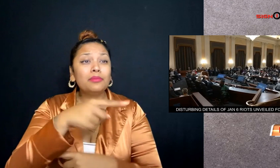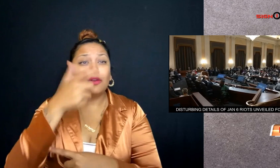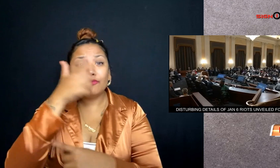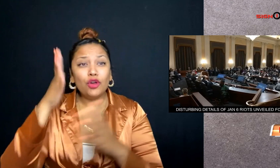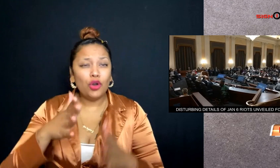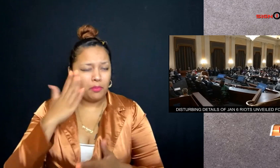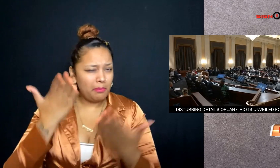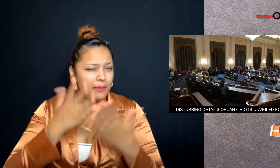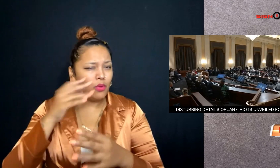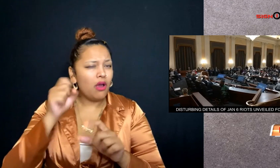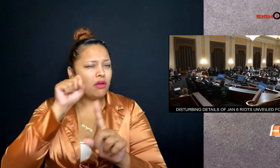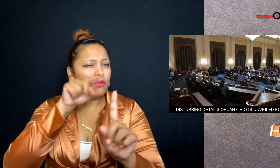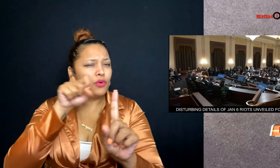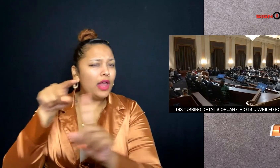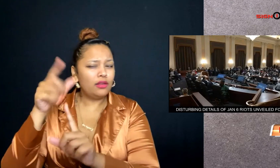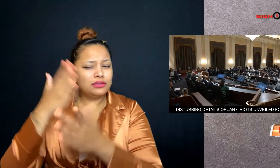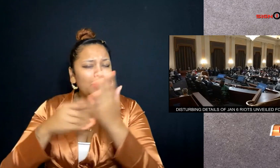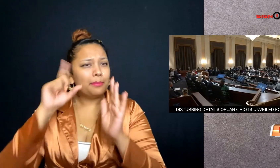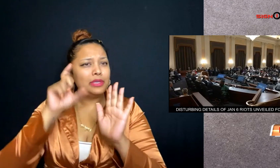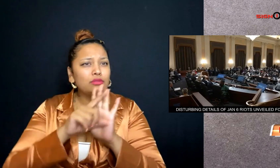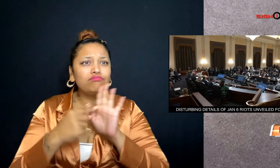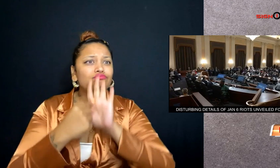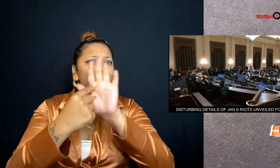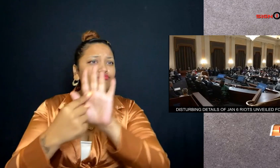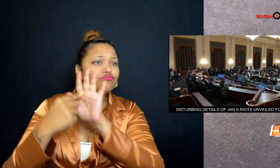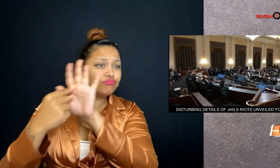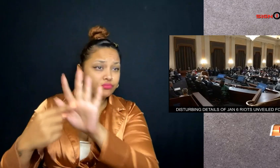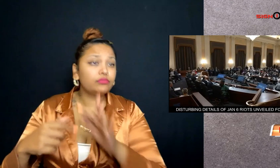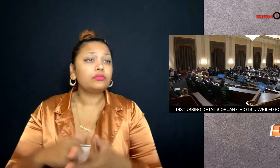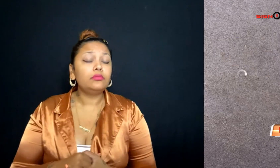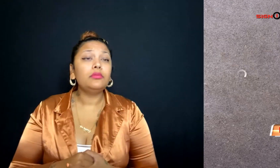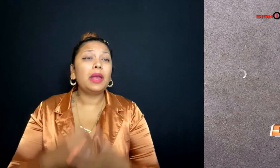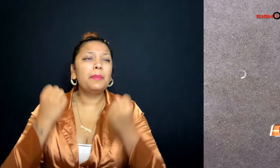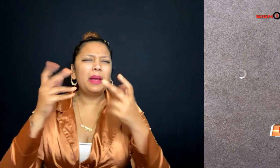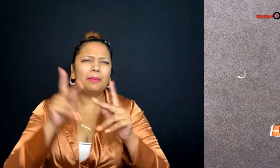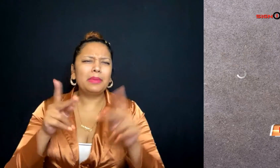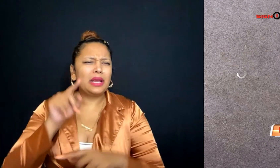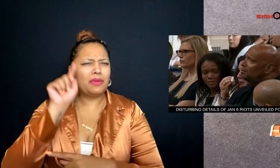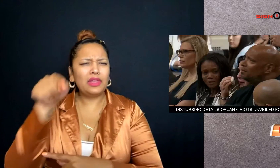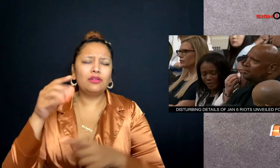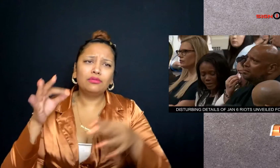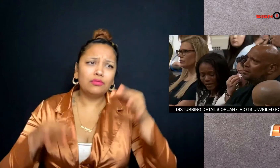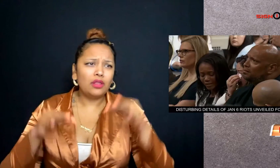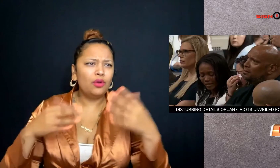the images in the story are graphic and may be disturbing to some viewers many people